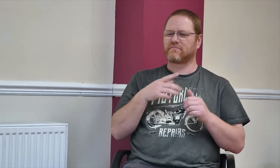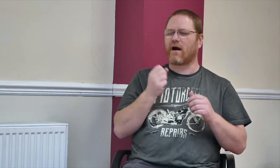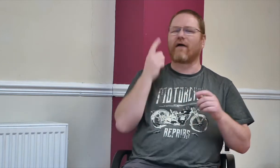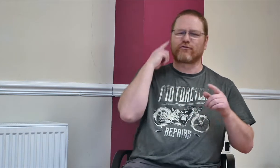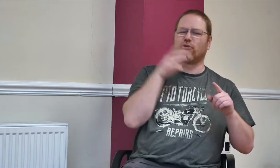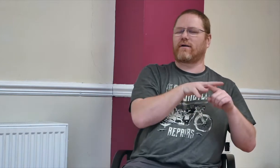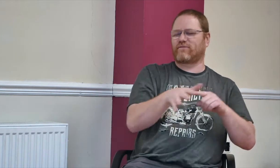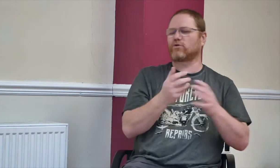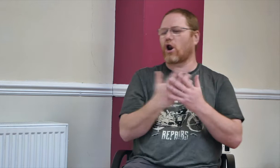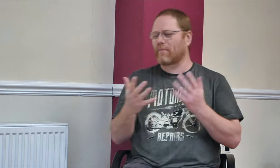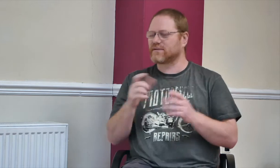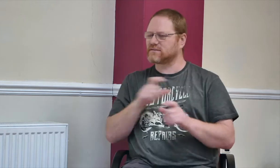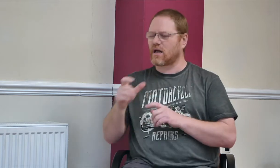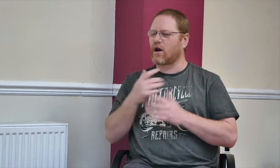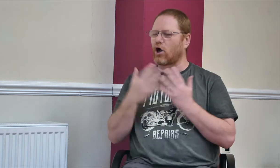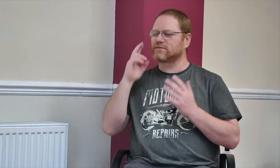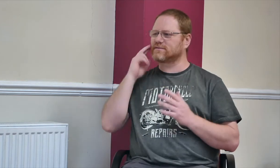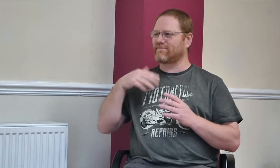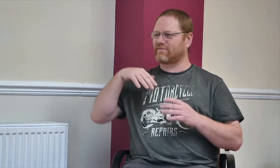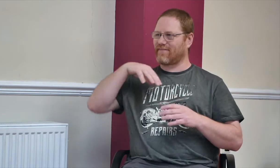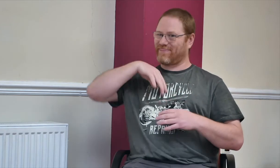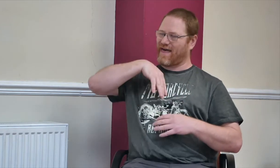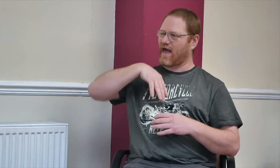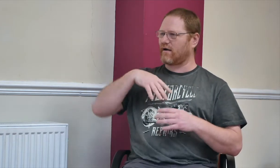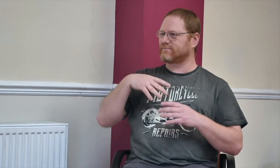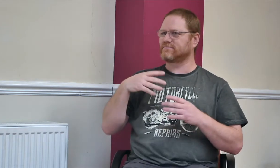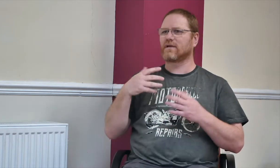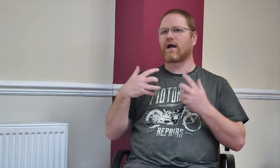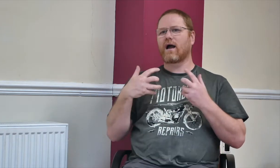There is a lot of hearing influence, but I still have deaf traits.